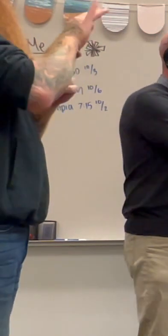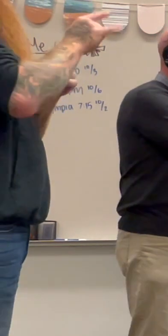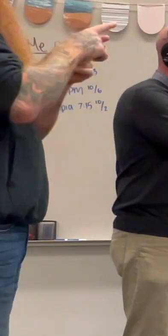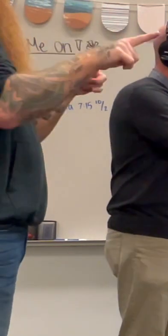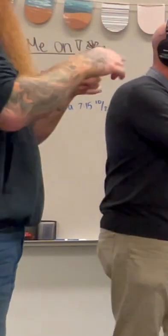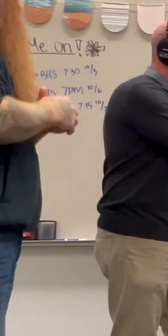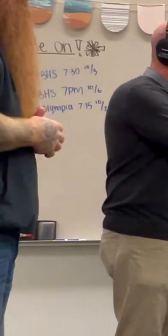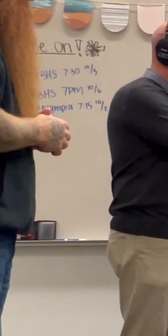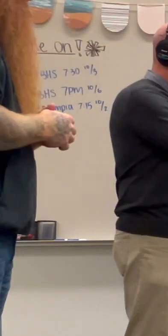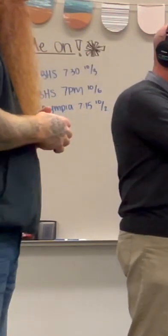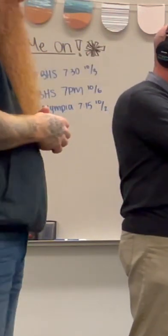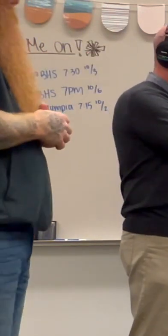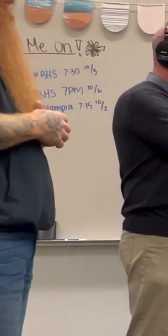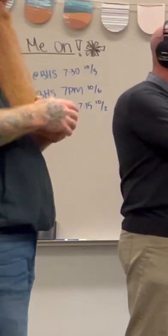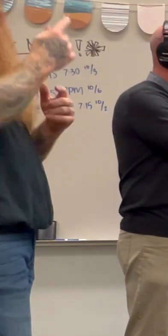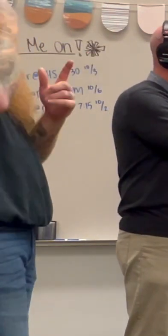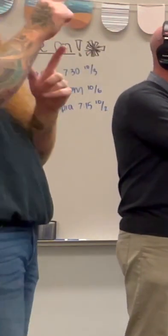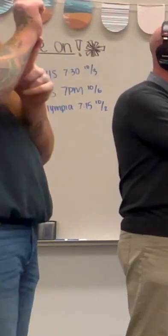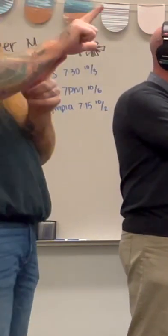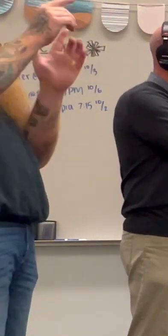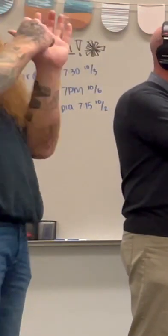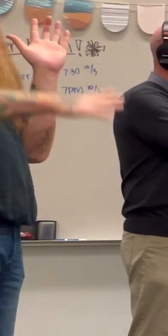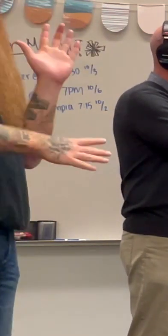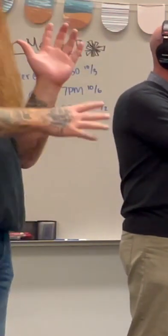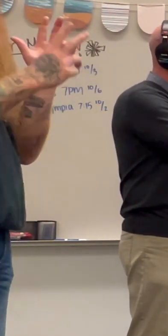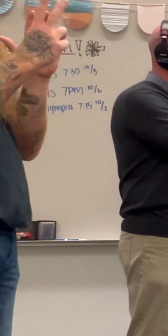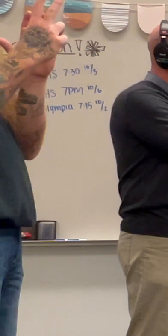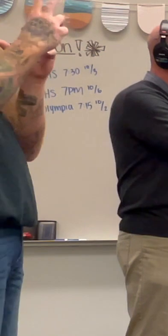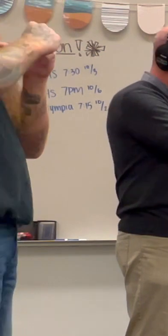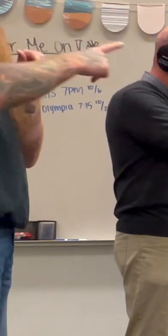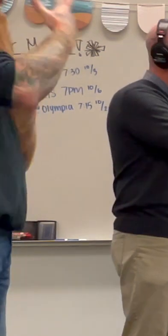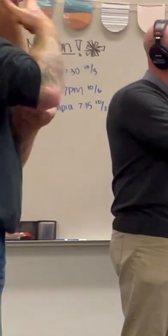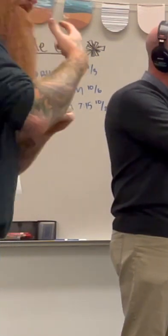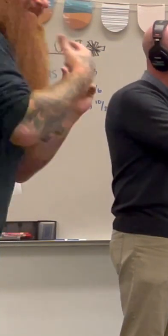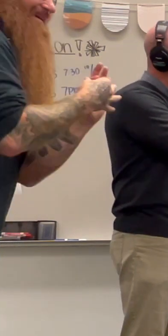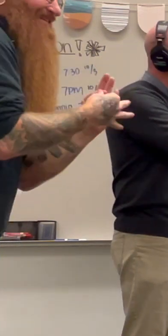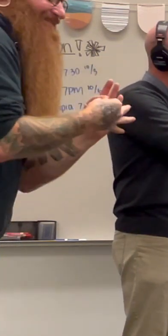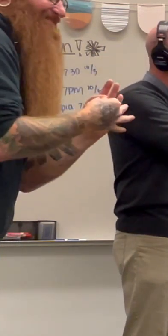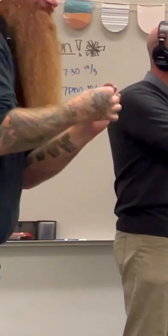yeah so for ASL students piggybacking off is something that Amy just said and then I promise it